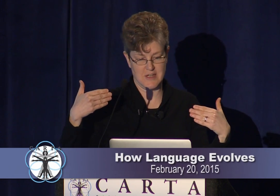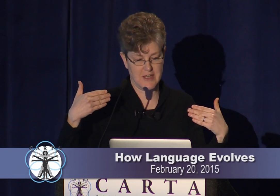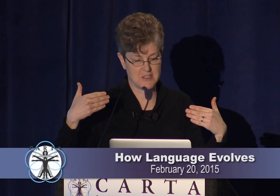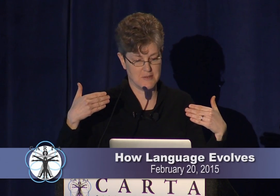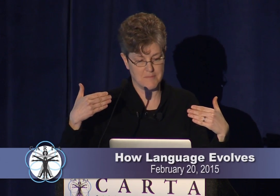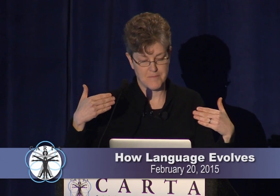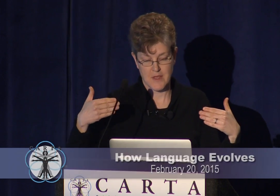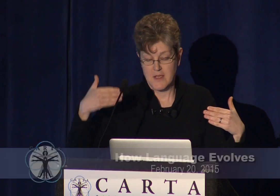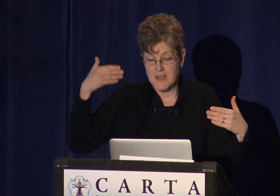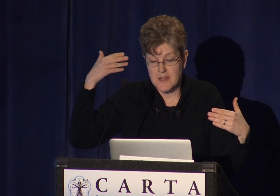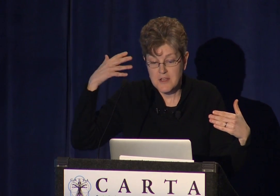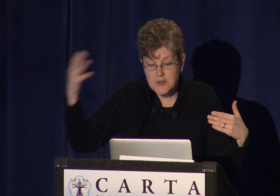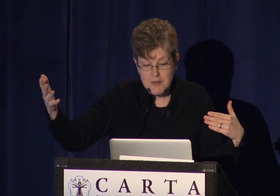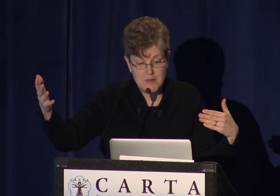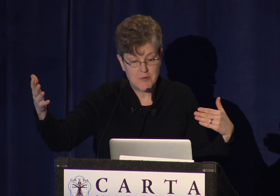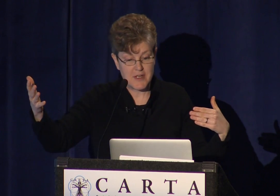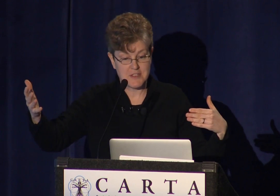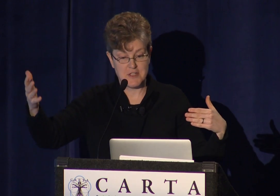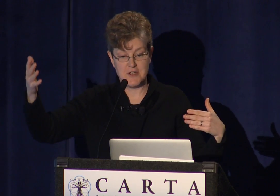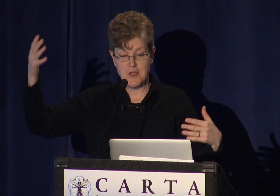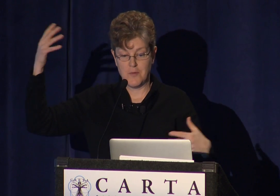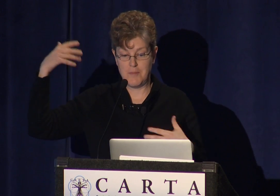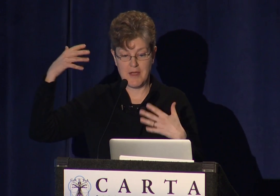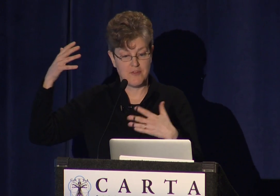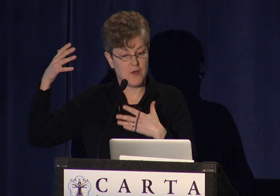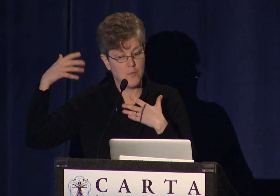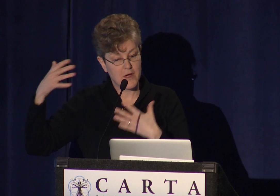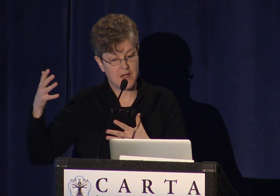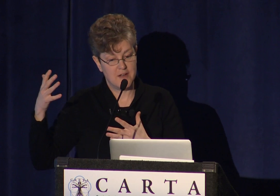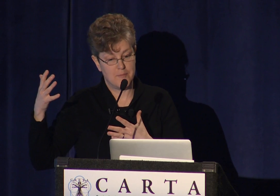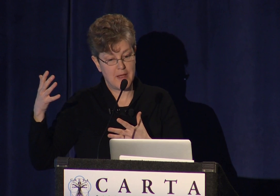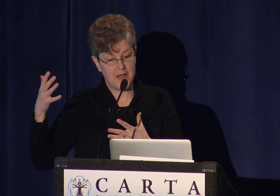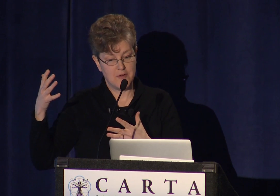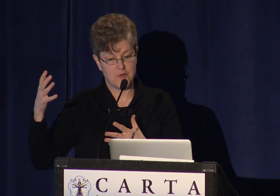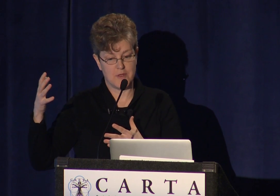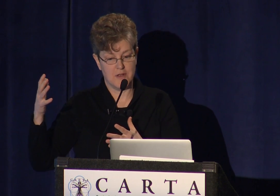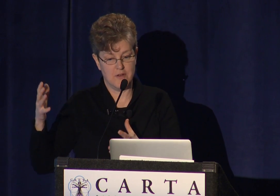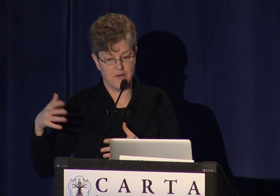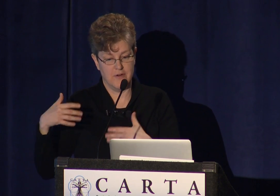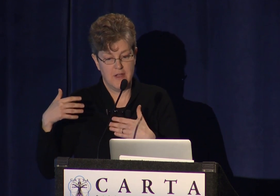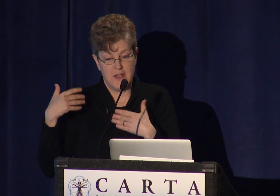and selection. In human reproduction, we pass on what are the patterns we can learn